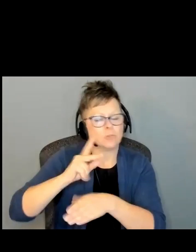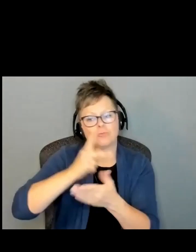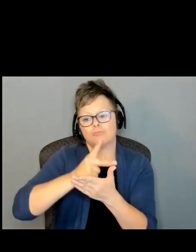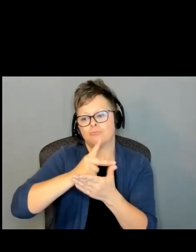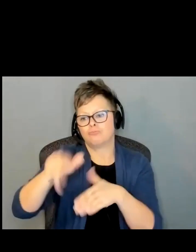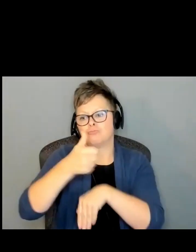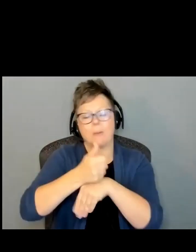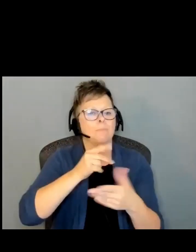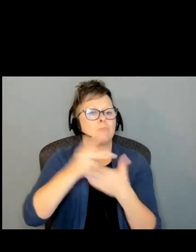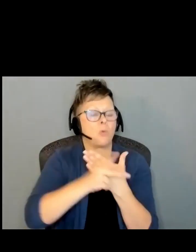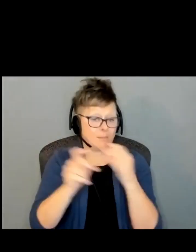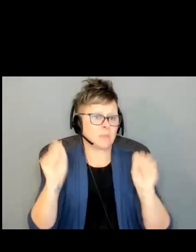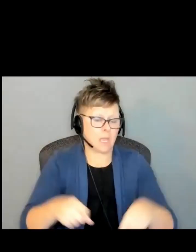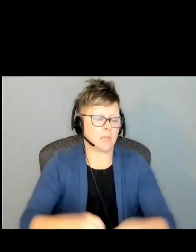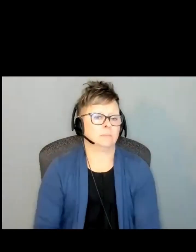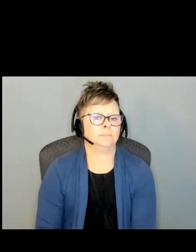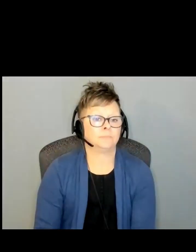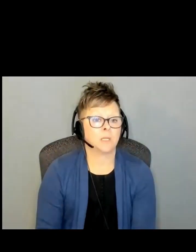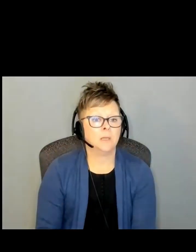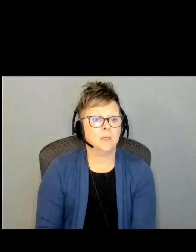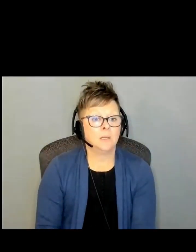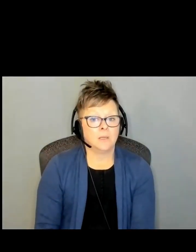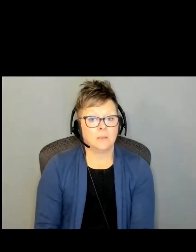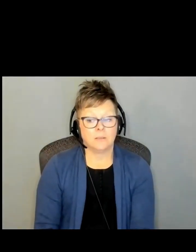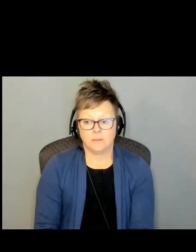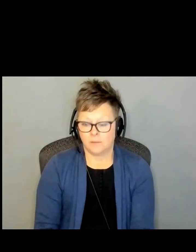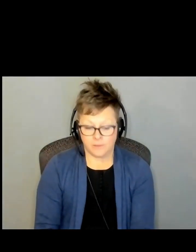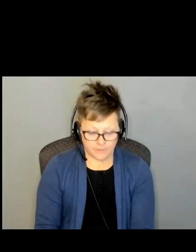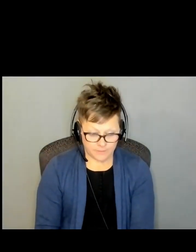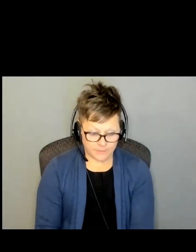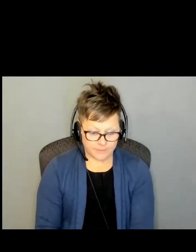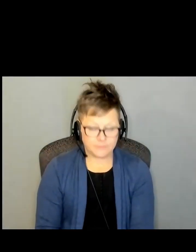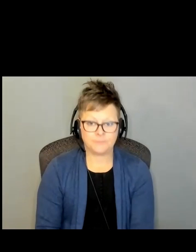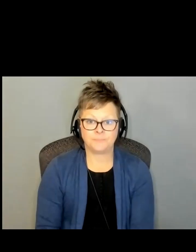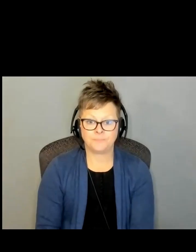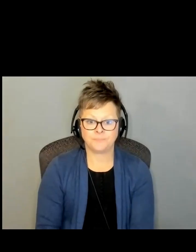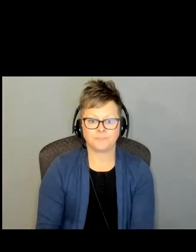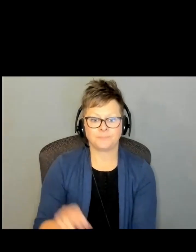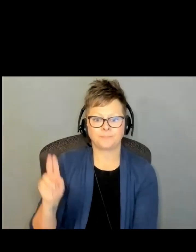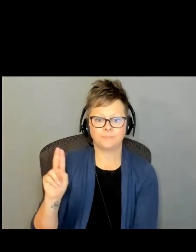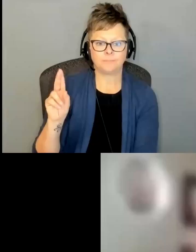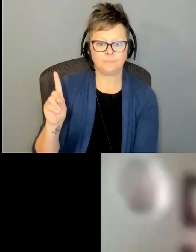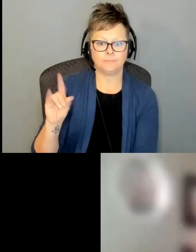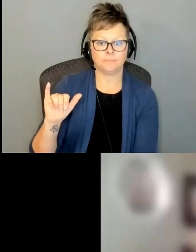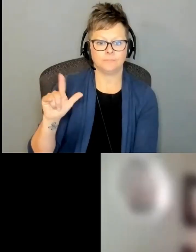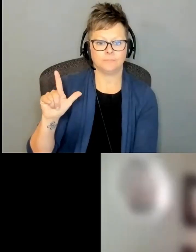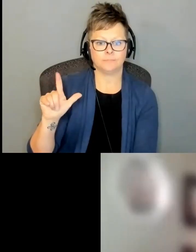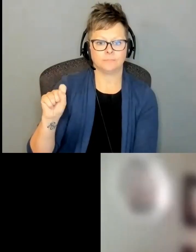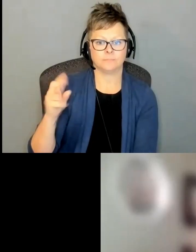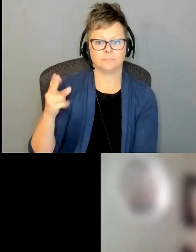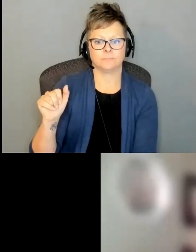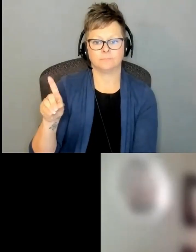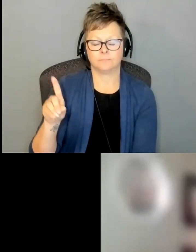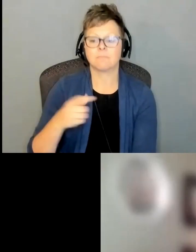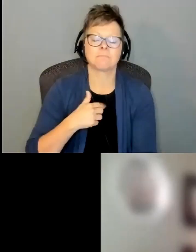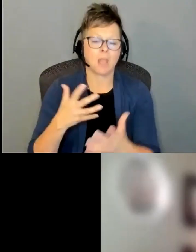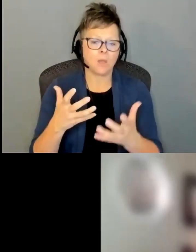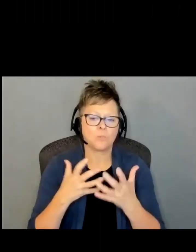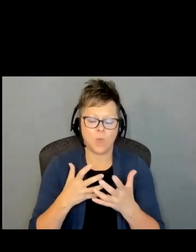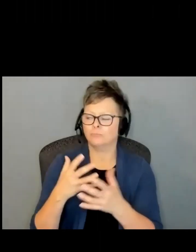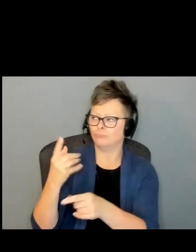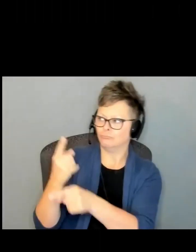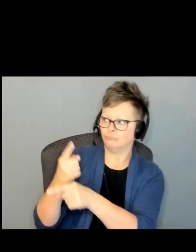I just want to echo Francis's recommendations of networking.